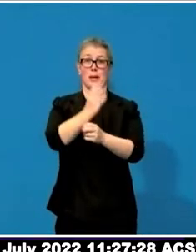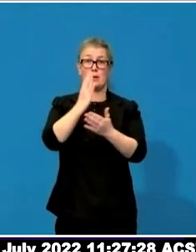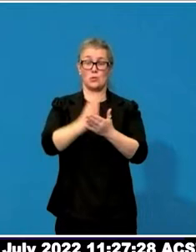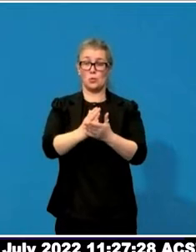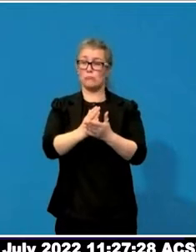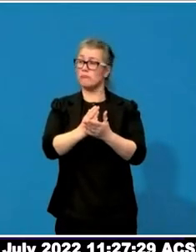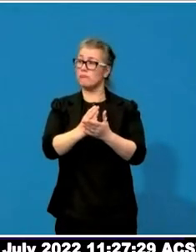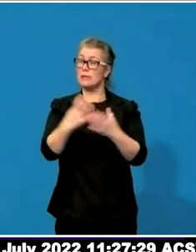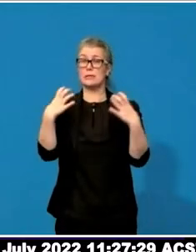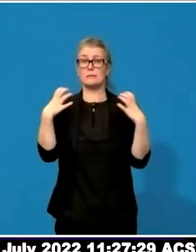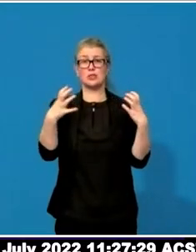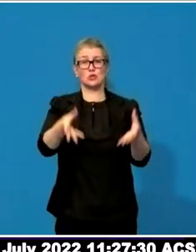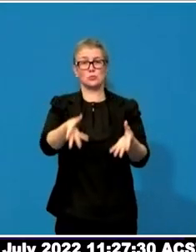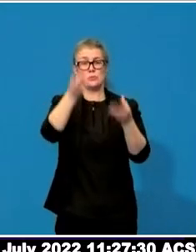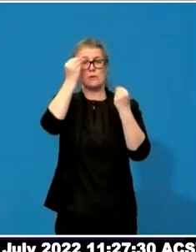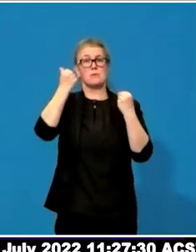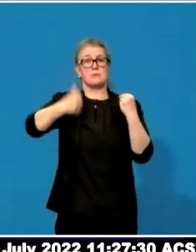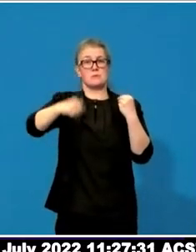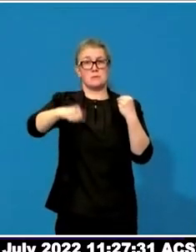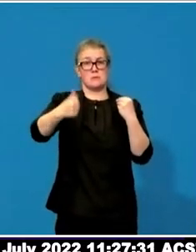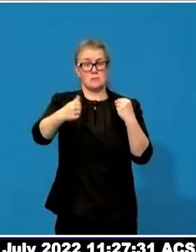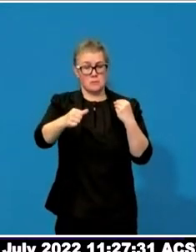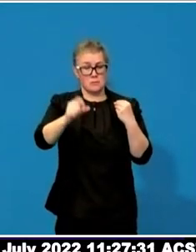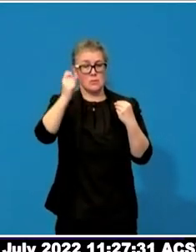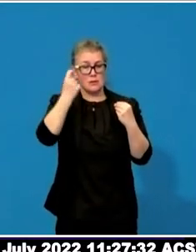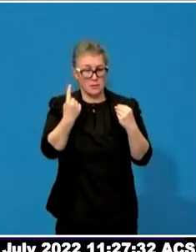unsatisfactory previous dealings with government agencies might be inhibiting them